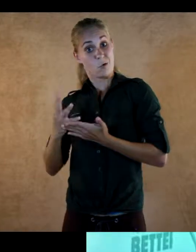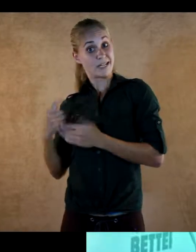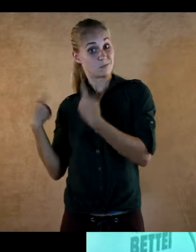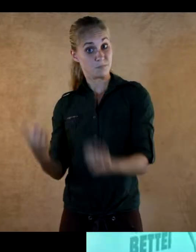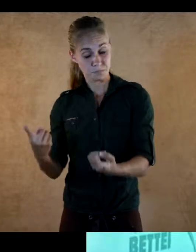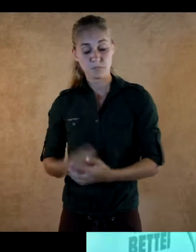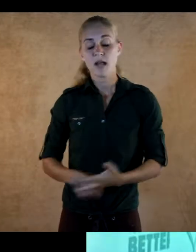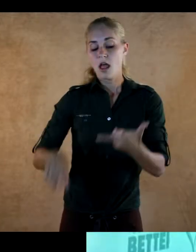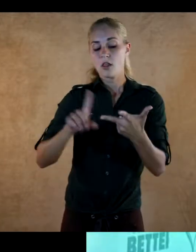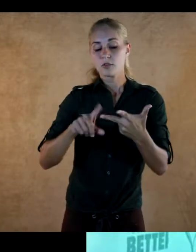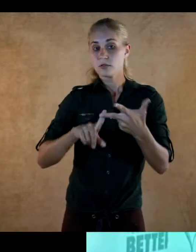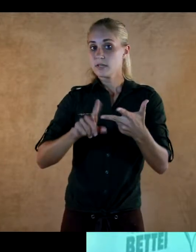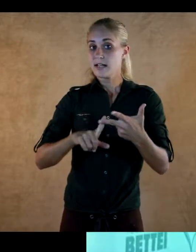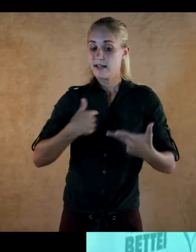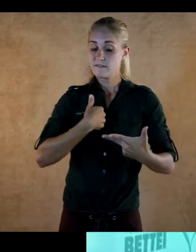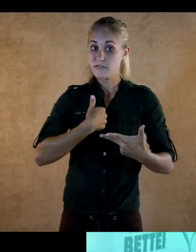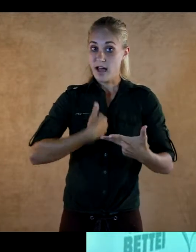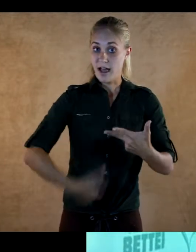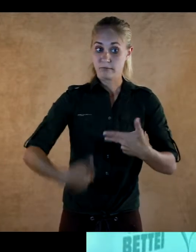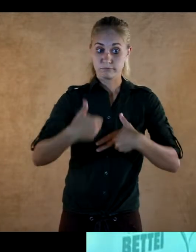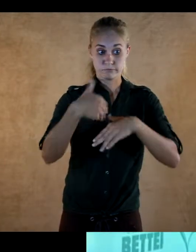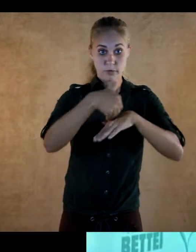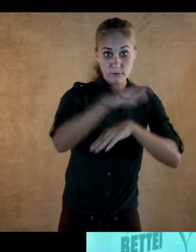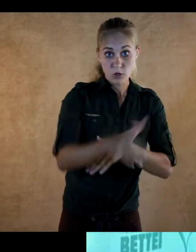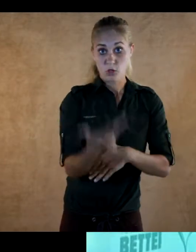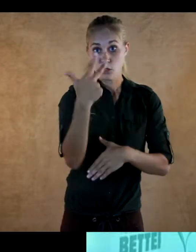3. Have I personally referred 3 Customers who's purchased a Better Body Kit